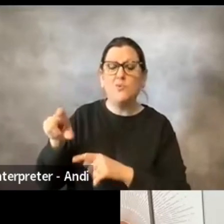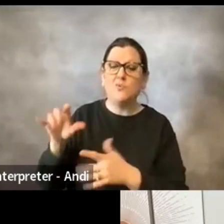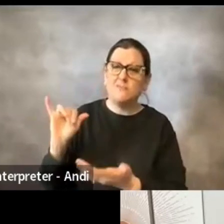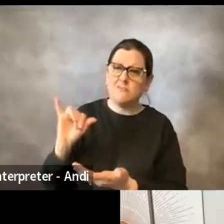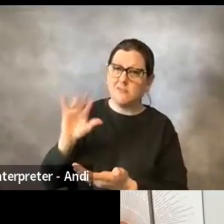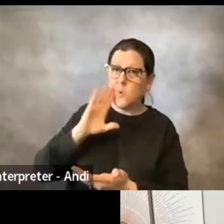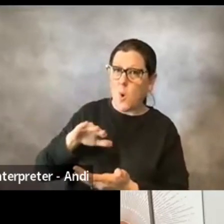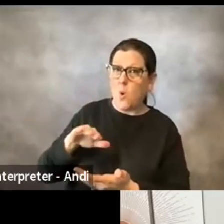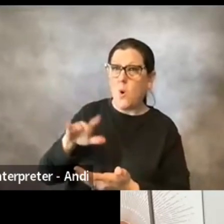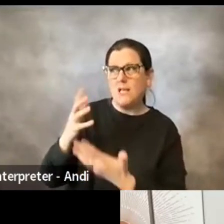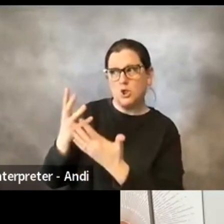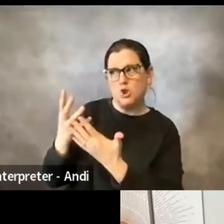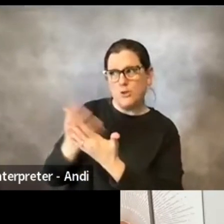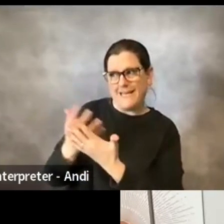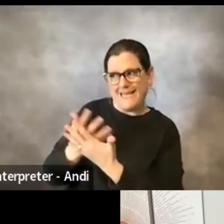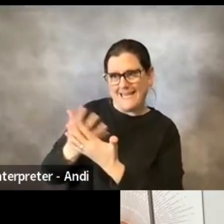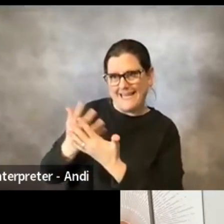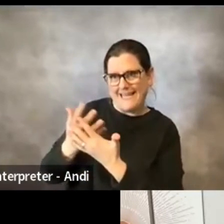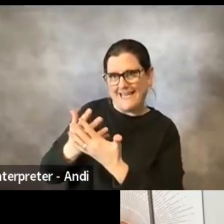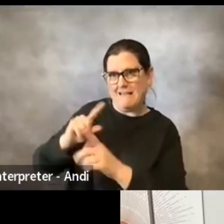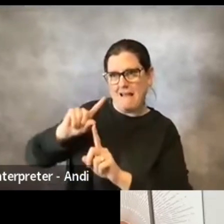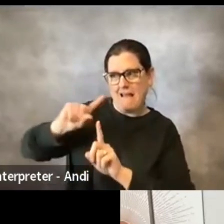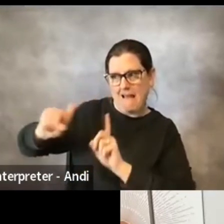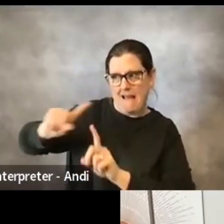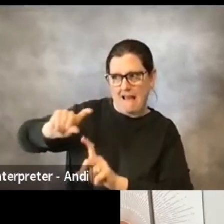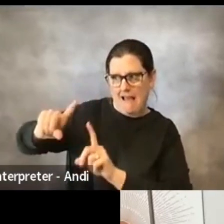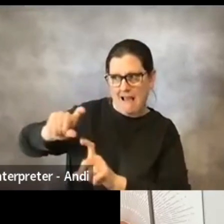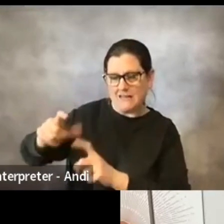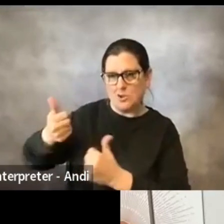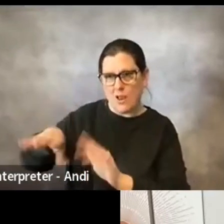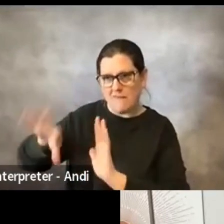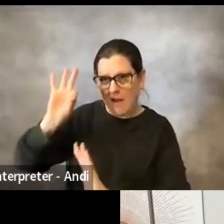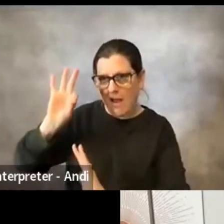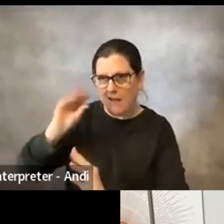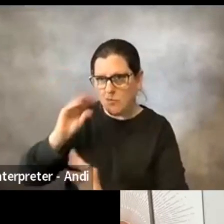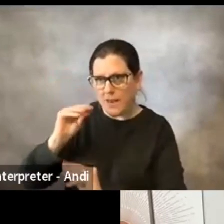screen, ask some questions. So you can get to the bottom that information to the soul screening thing is going to be